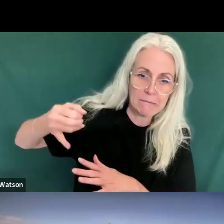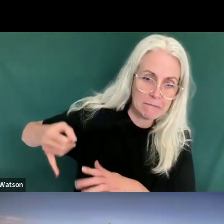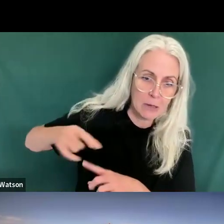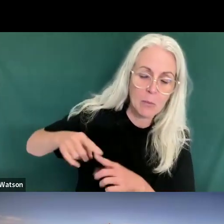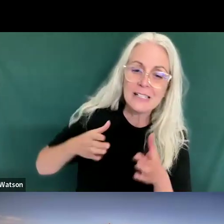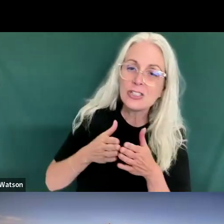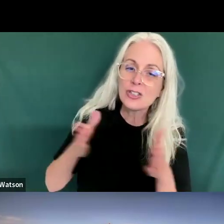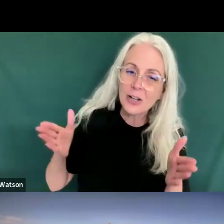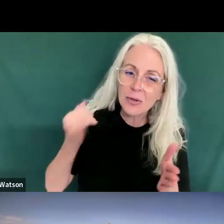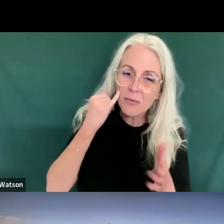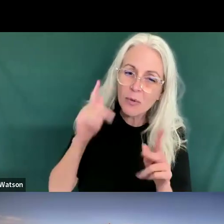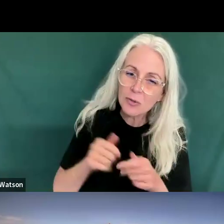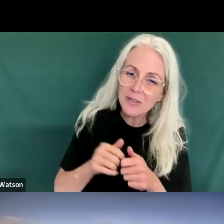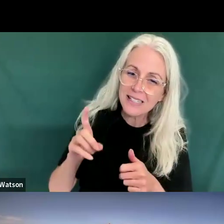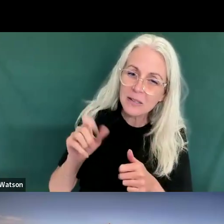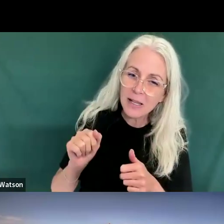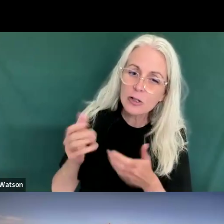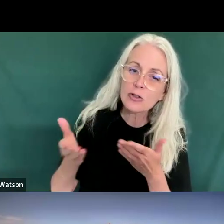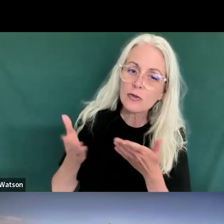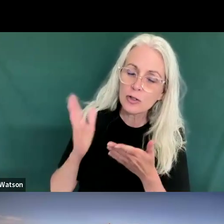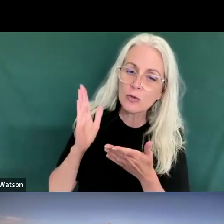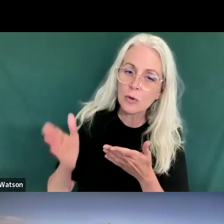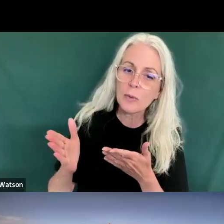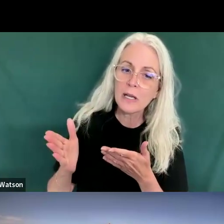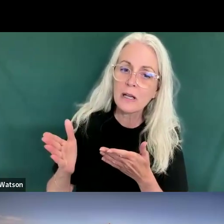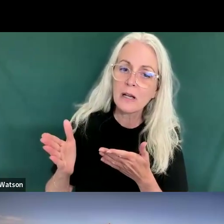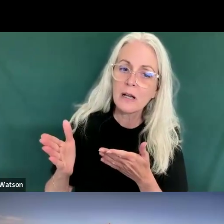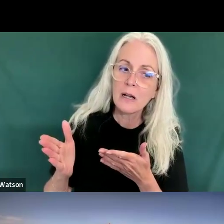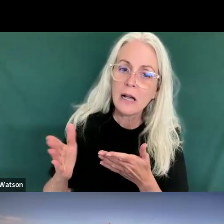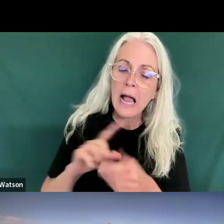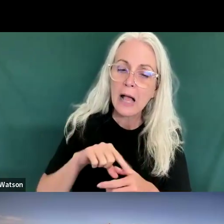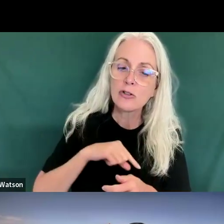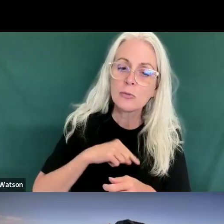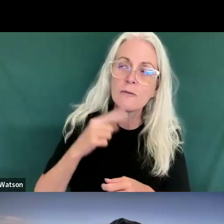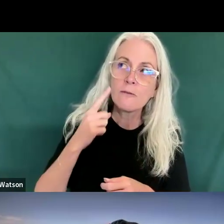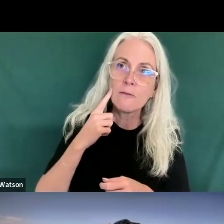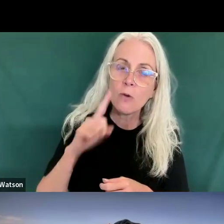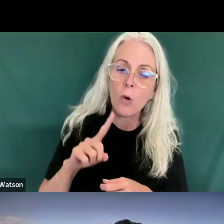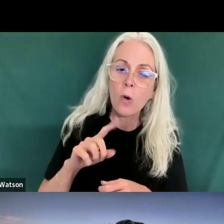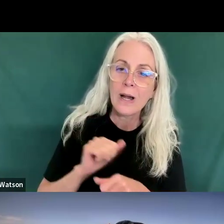for a person with a disability, services would be… they would be eligible for employment services,